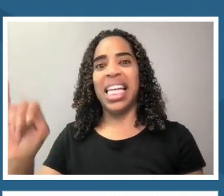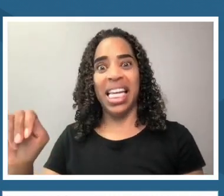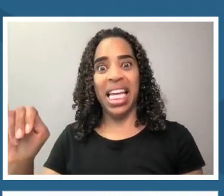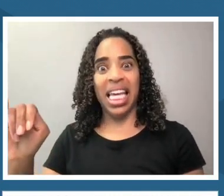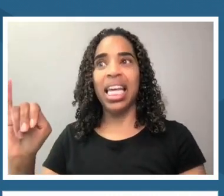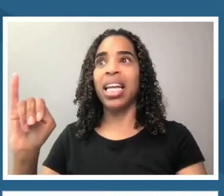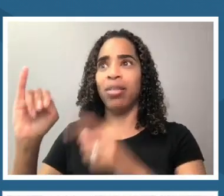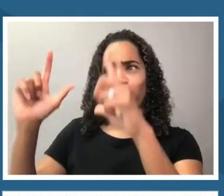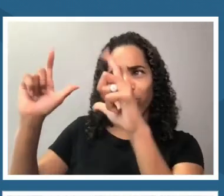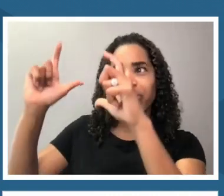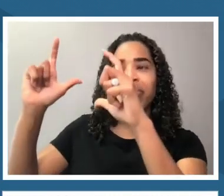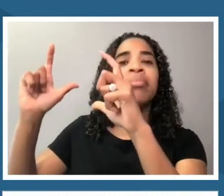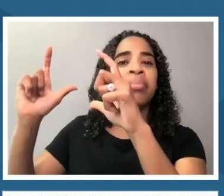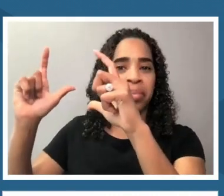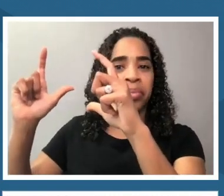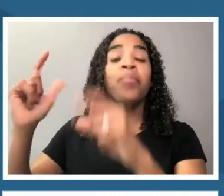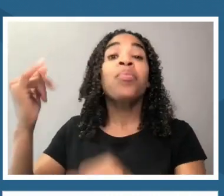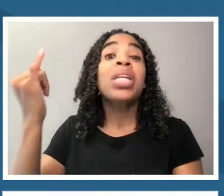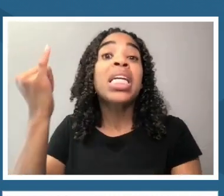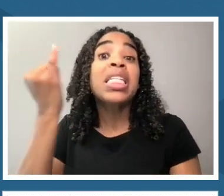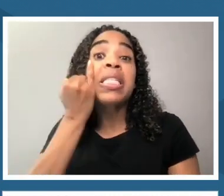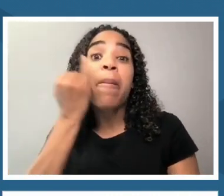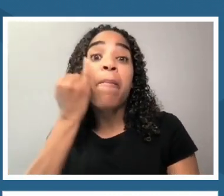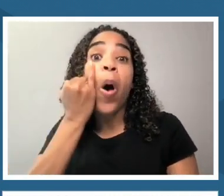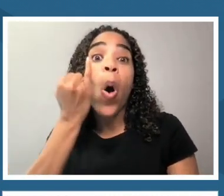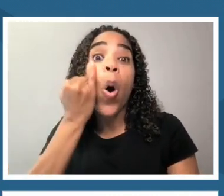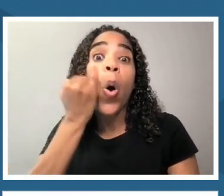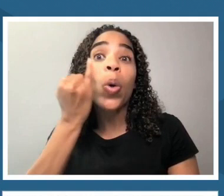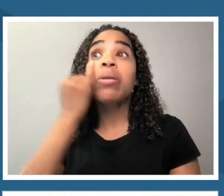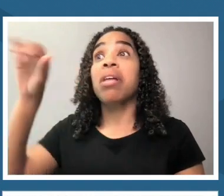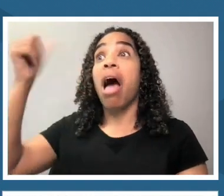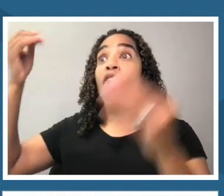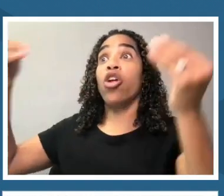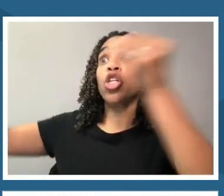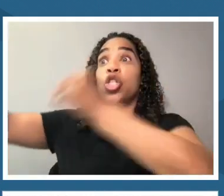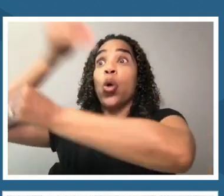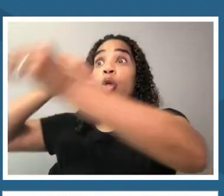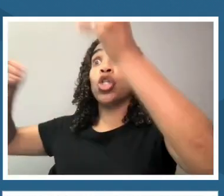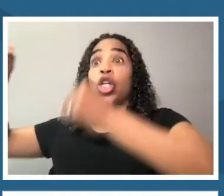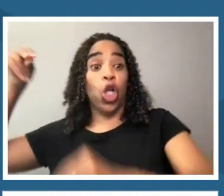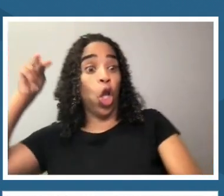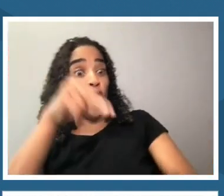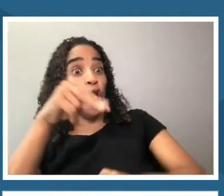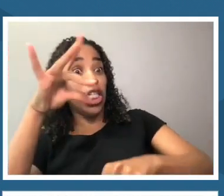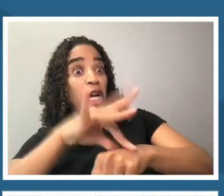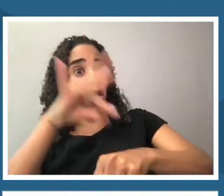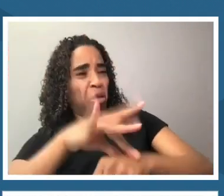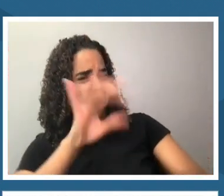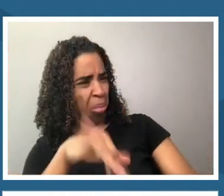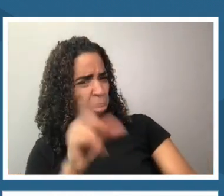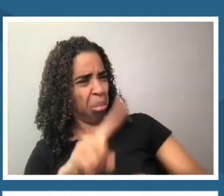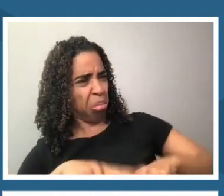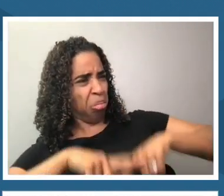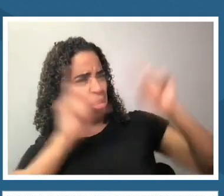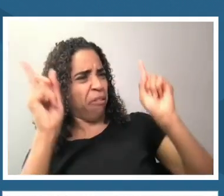were an alien world for some other solar